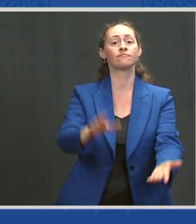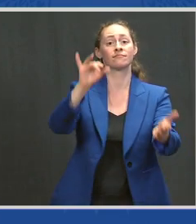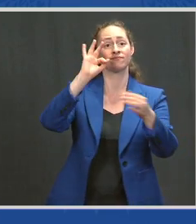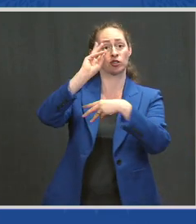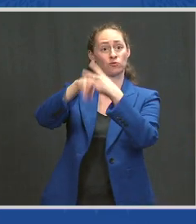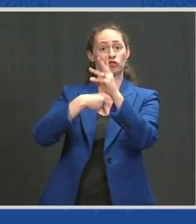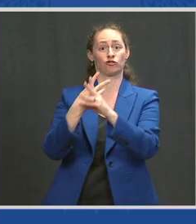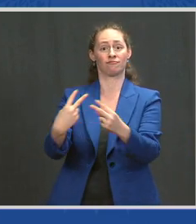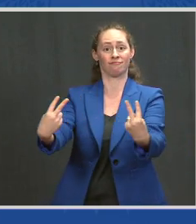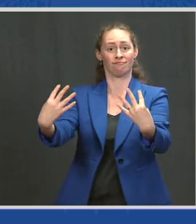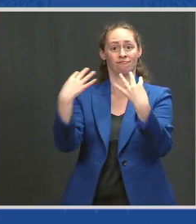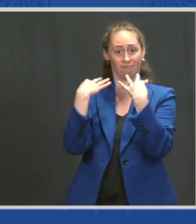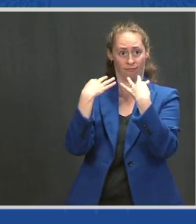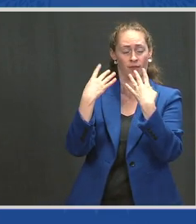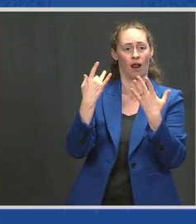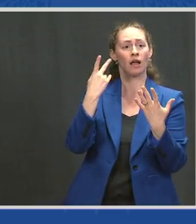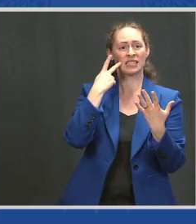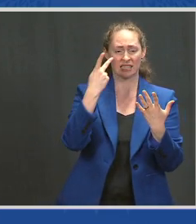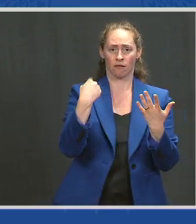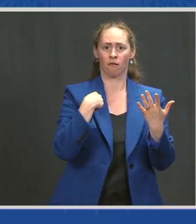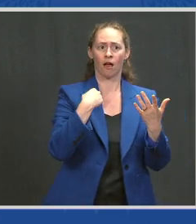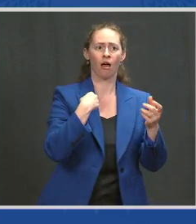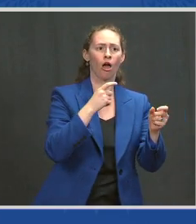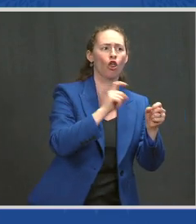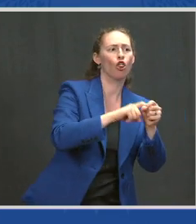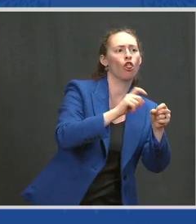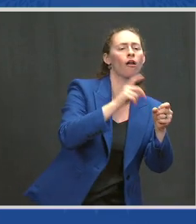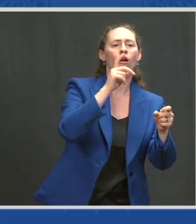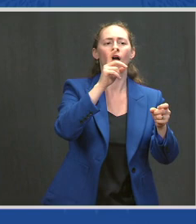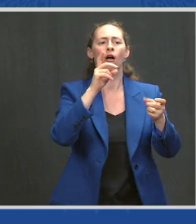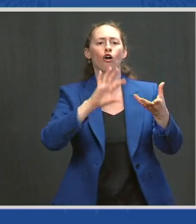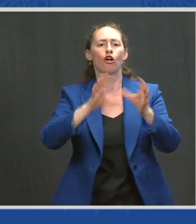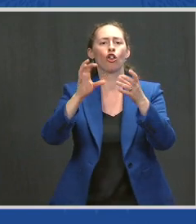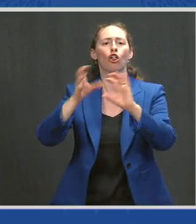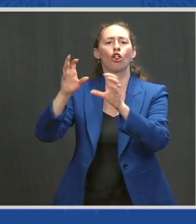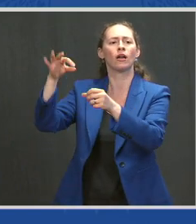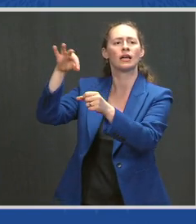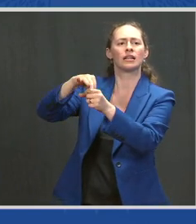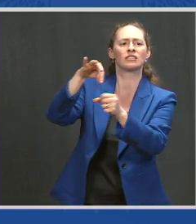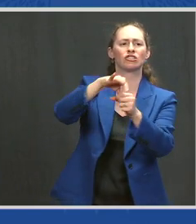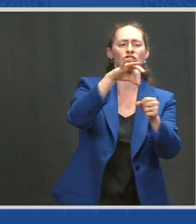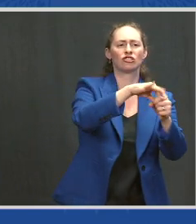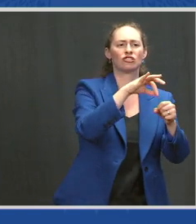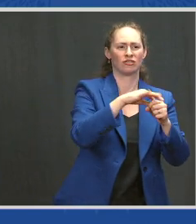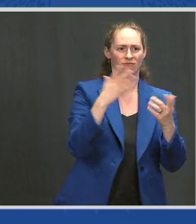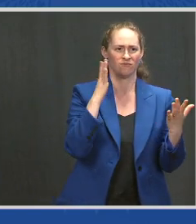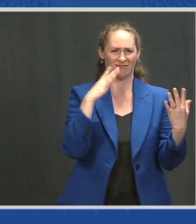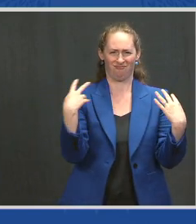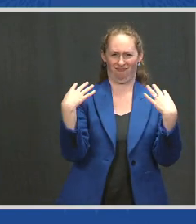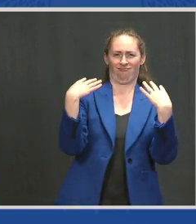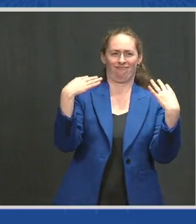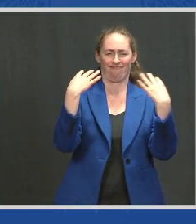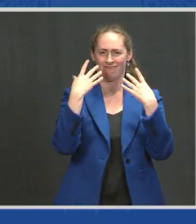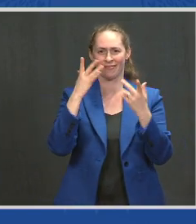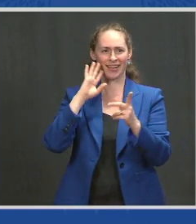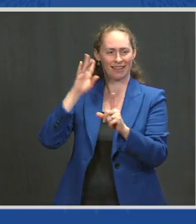directly of other countries, and everybody knew it? What would it be like if we engaged in activities